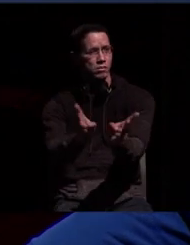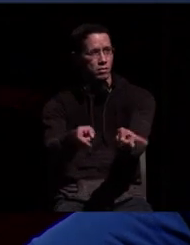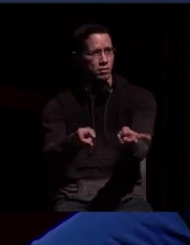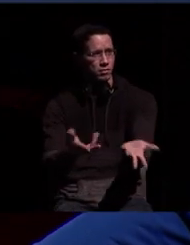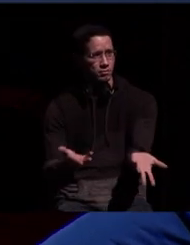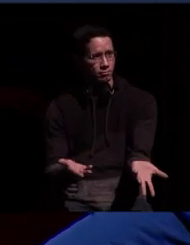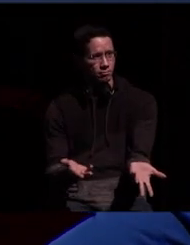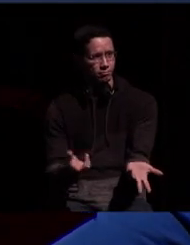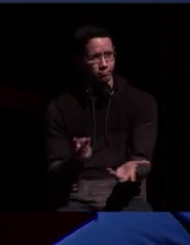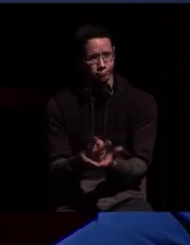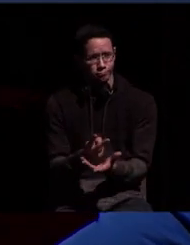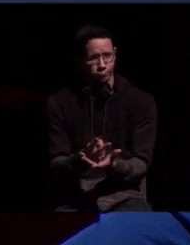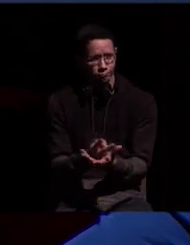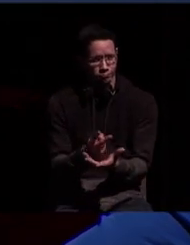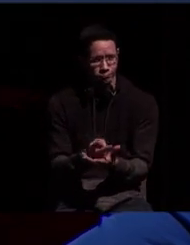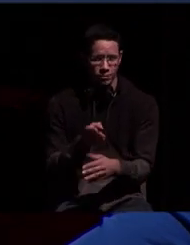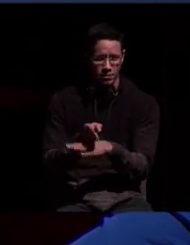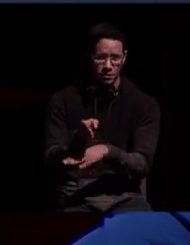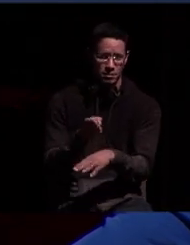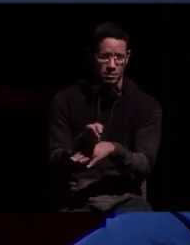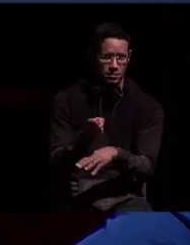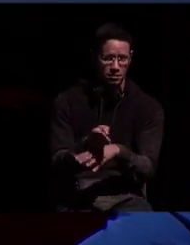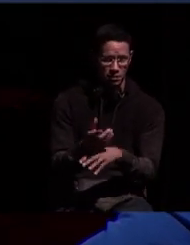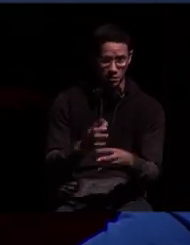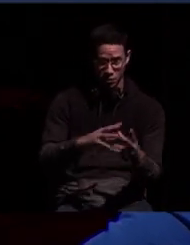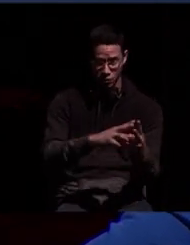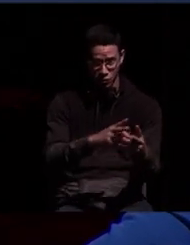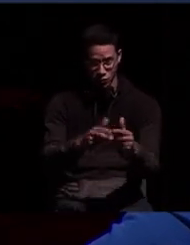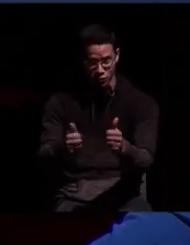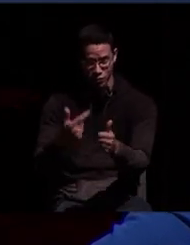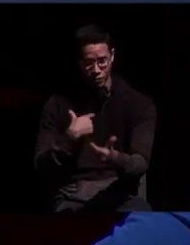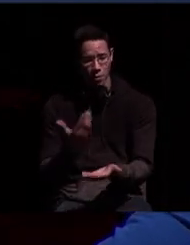as the attraction will disappear as soon as the problem is solved.